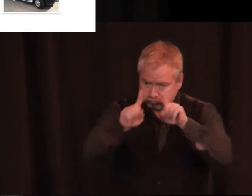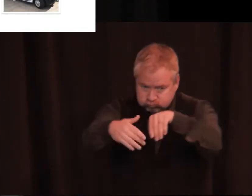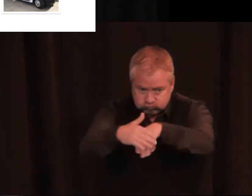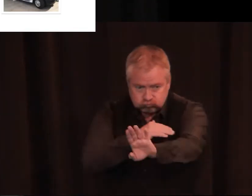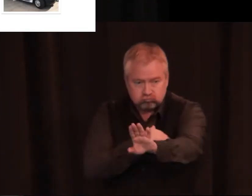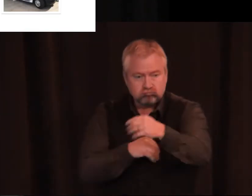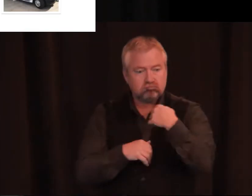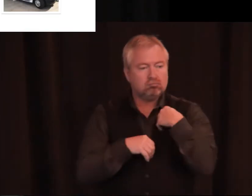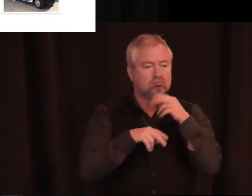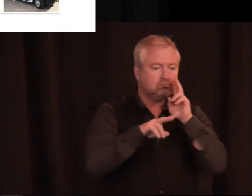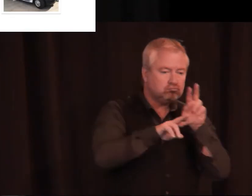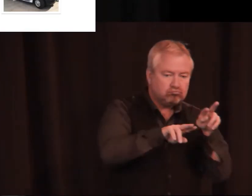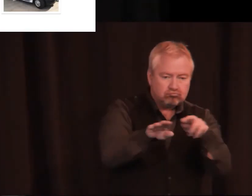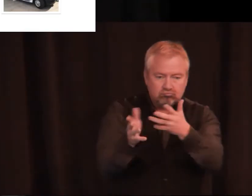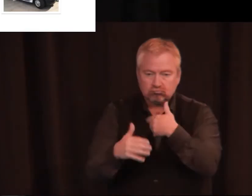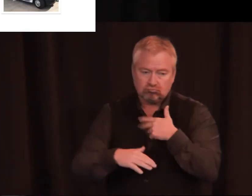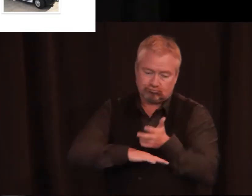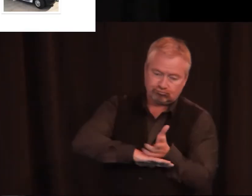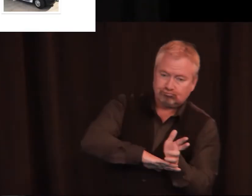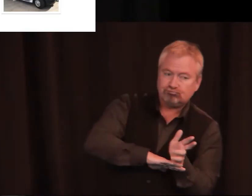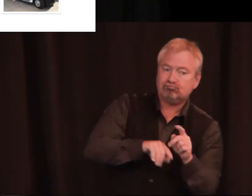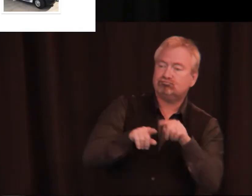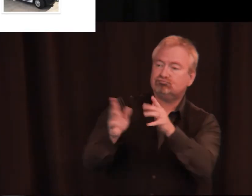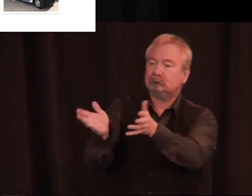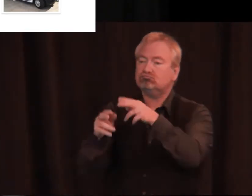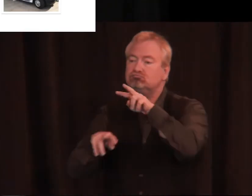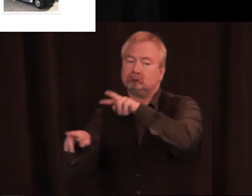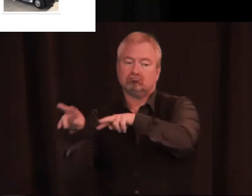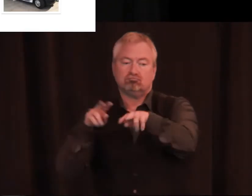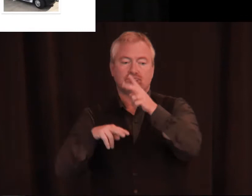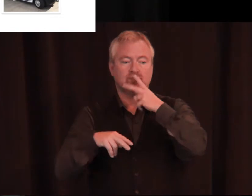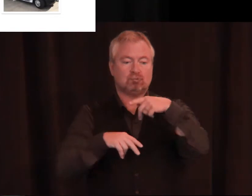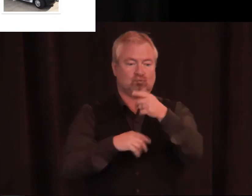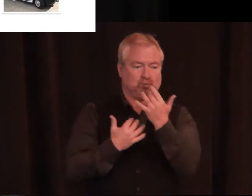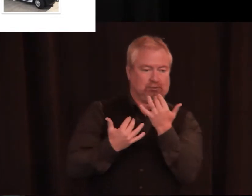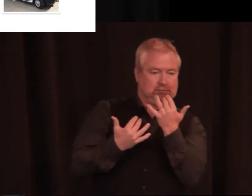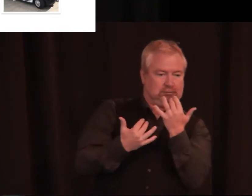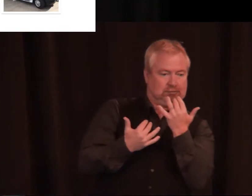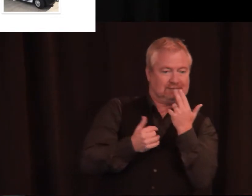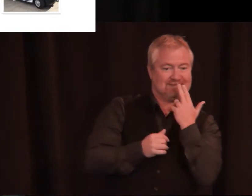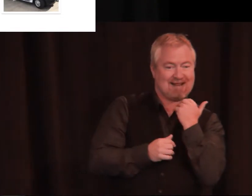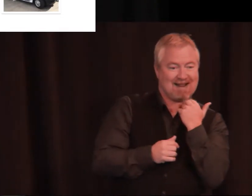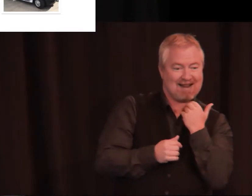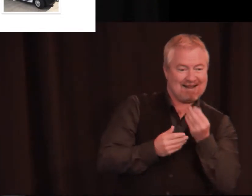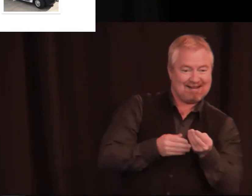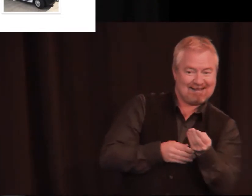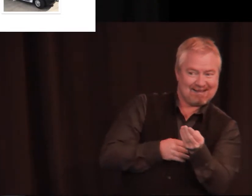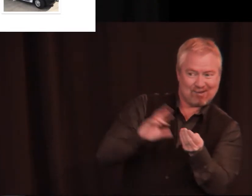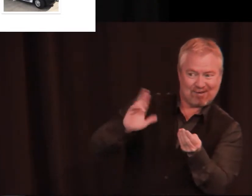So at this point, the kids know, the van's coming, there's candy in the van, there's toys.